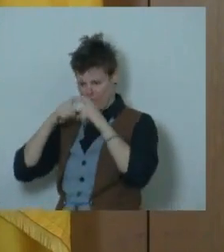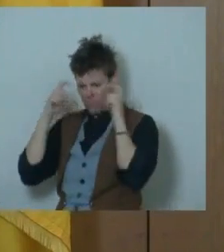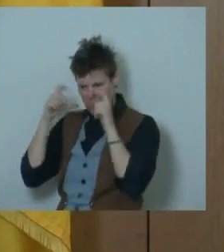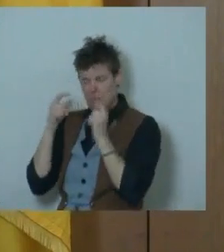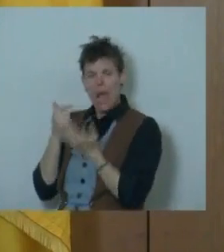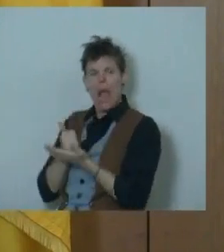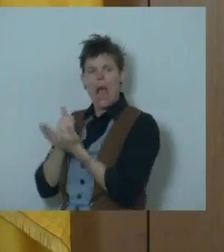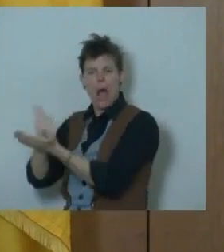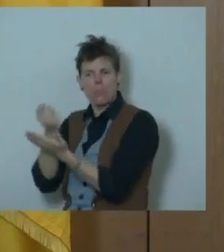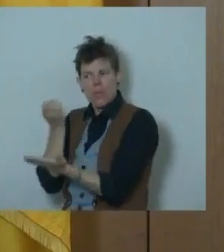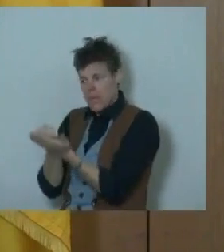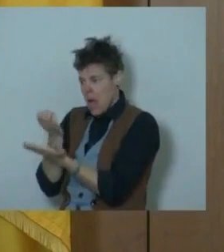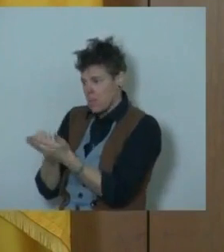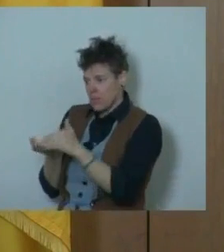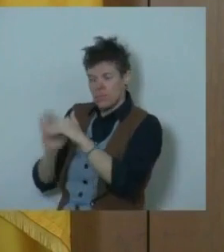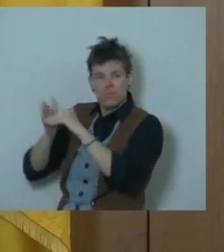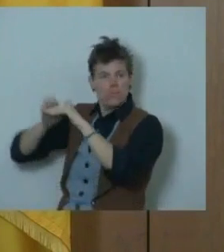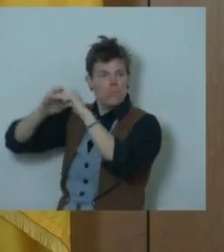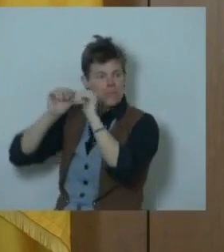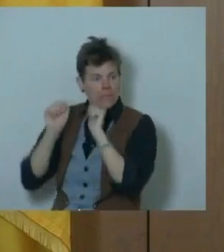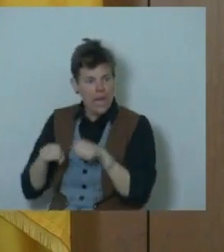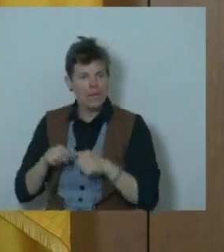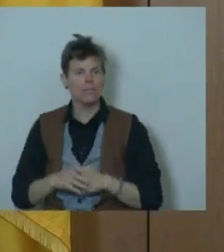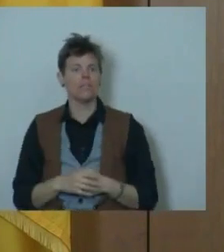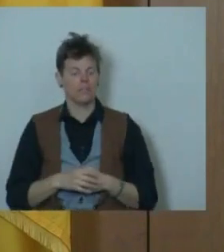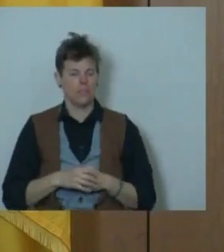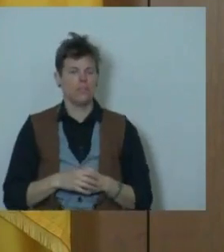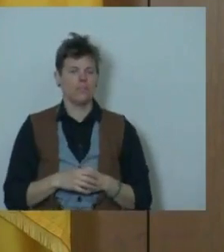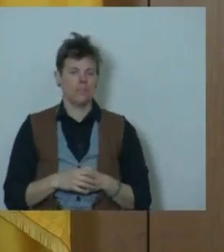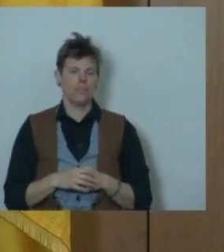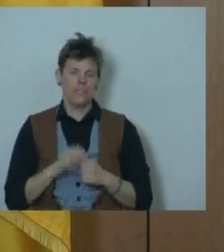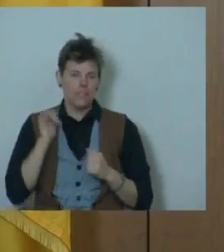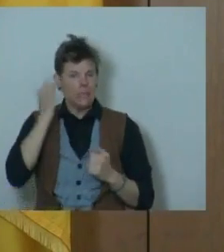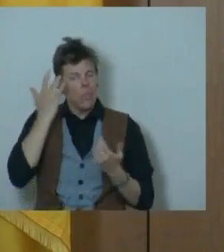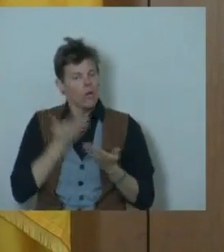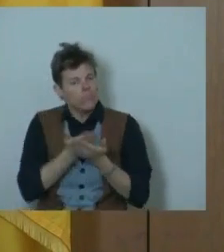I HAVE A ROLE IN PROMOTING ECONOMIC RESILIENCY AND RECOVERY.